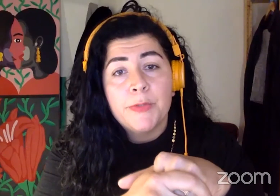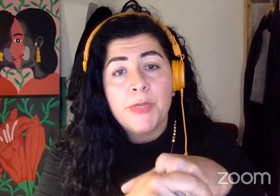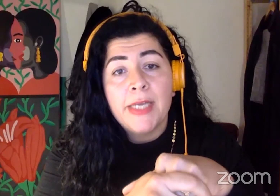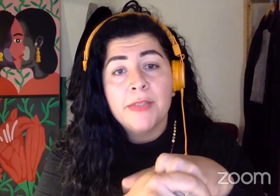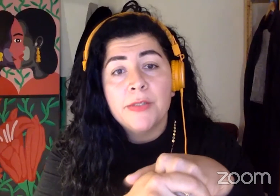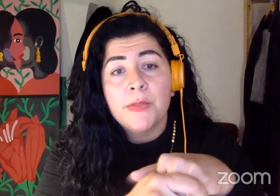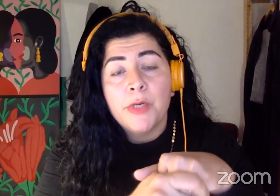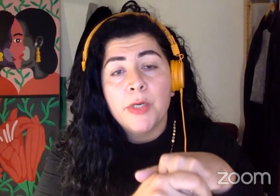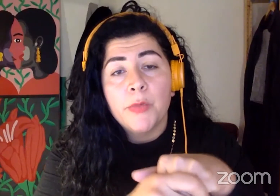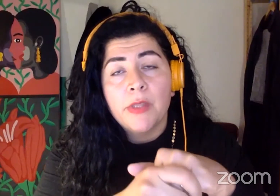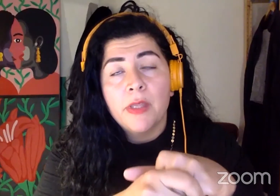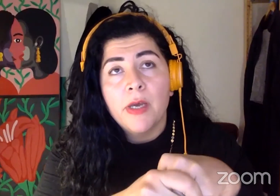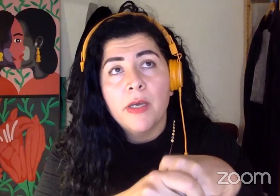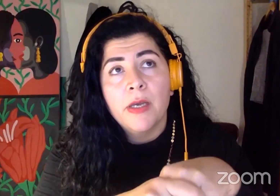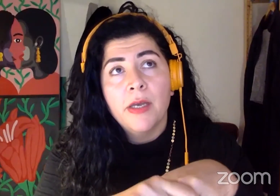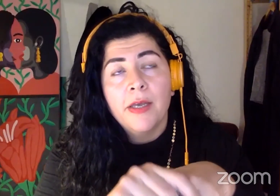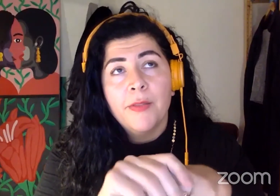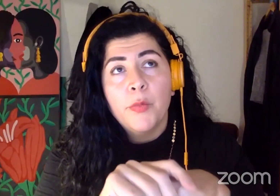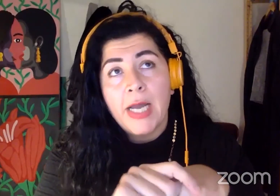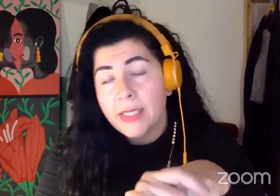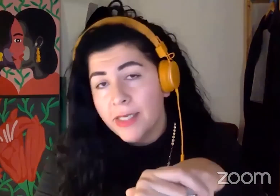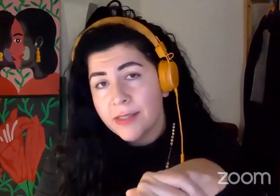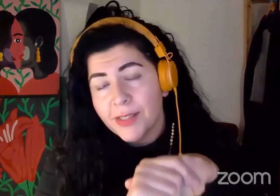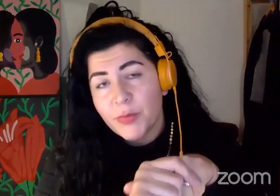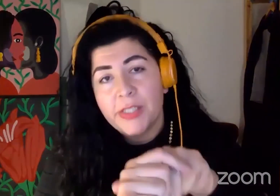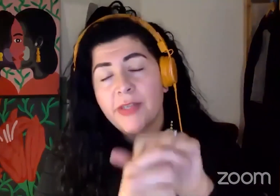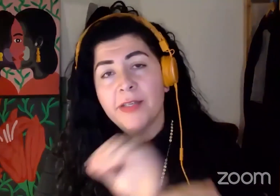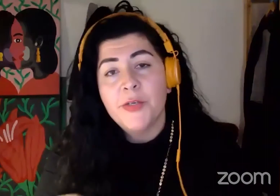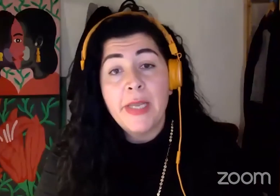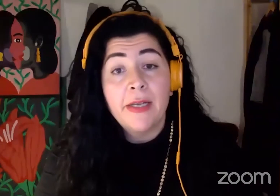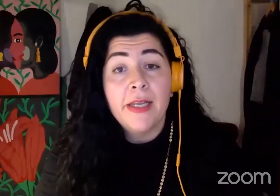trying to work with the whiteness in Swedish theatre mainly,